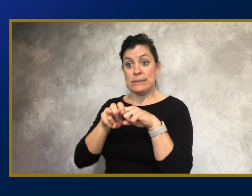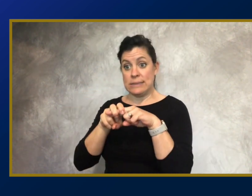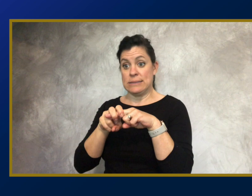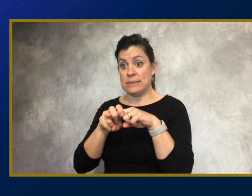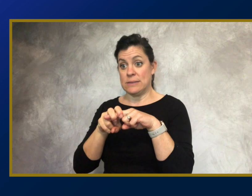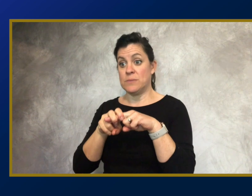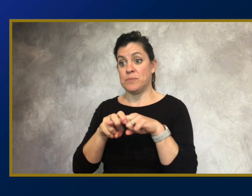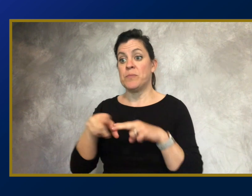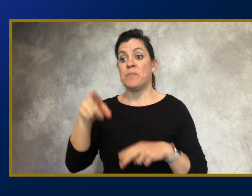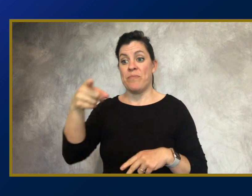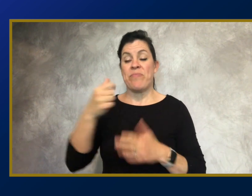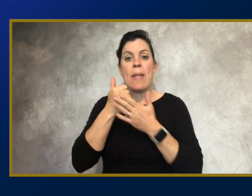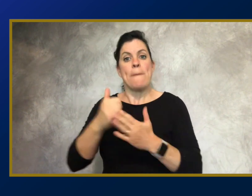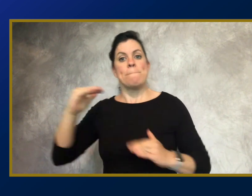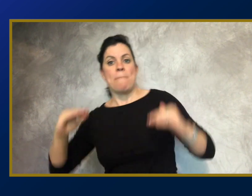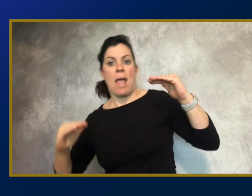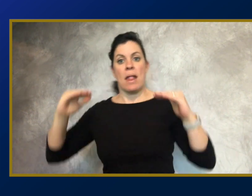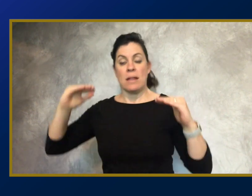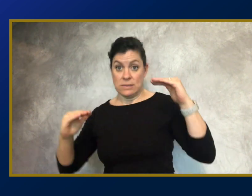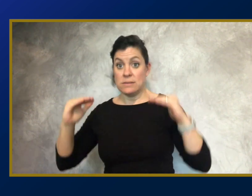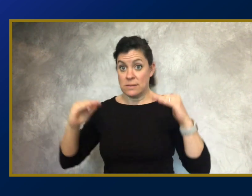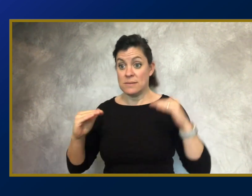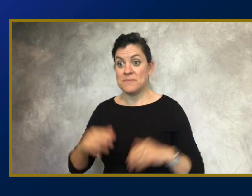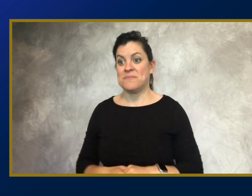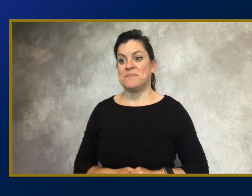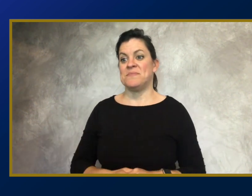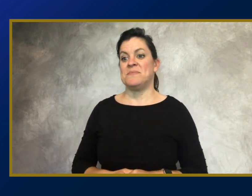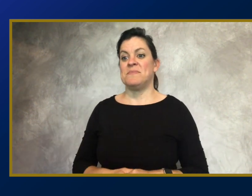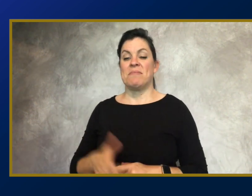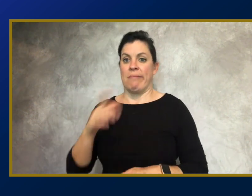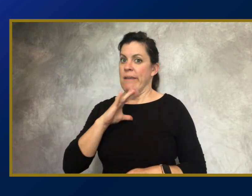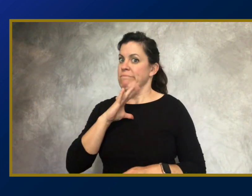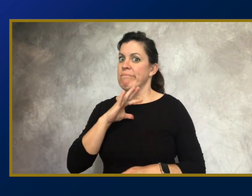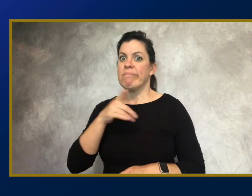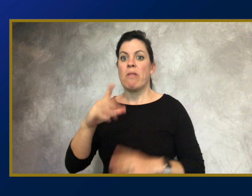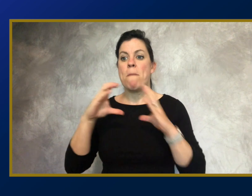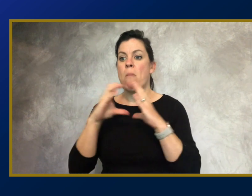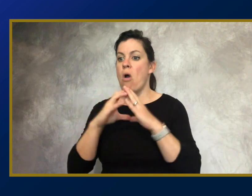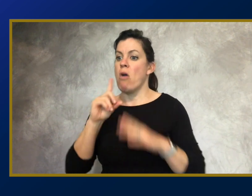were younger. They can sit on the ball. They can play their game. They can do some homework.